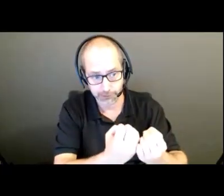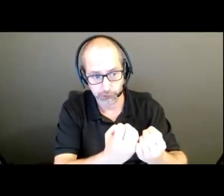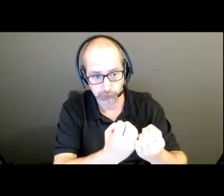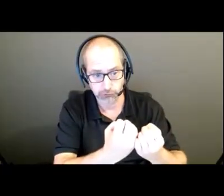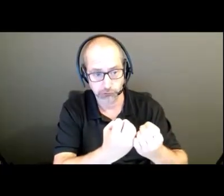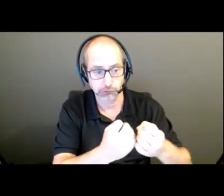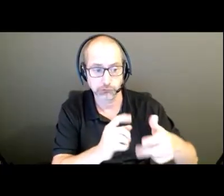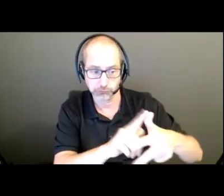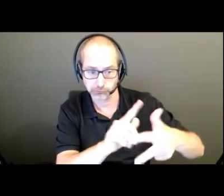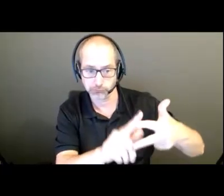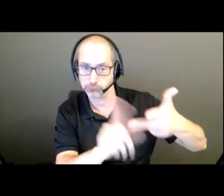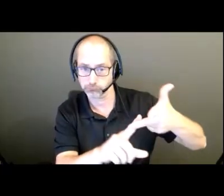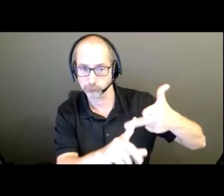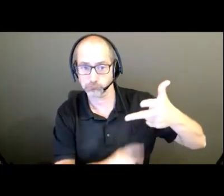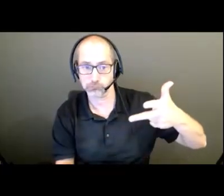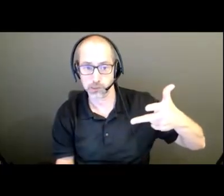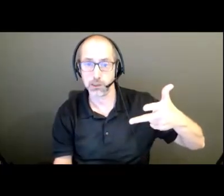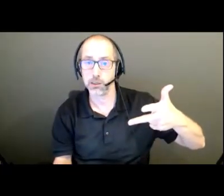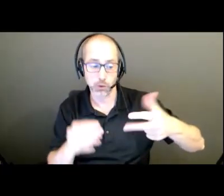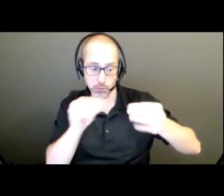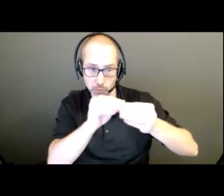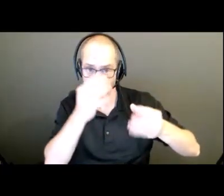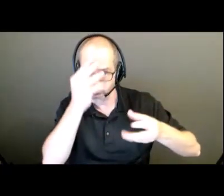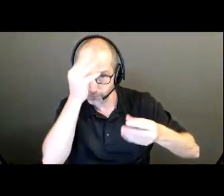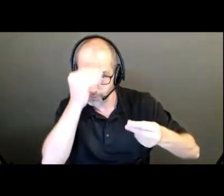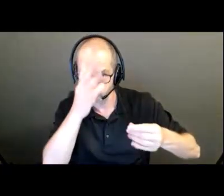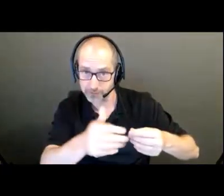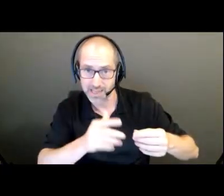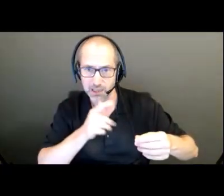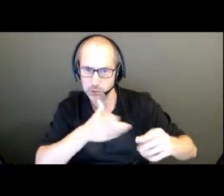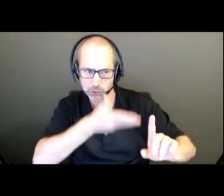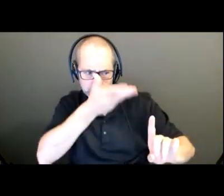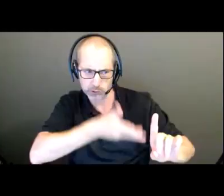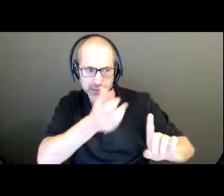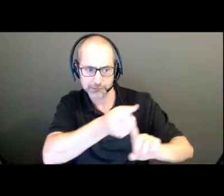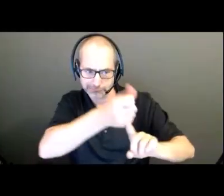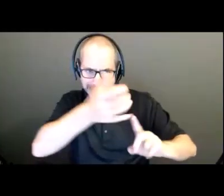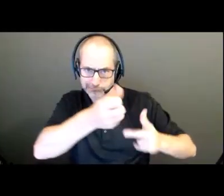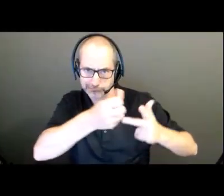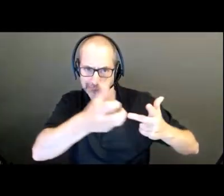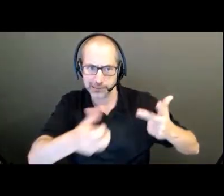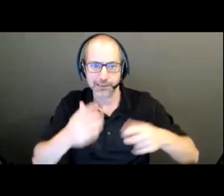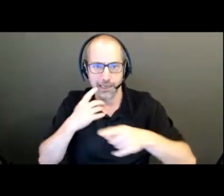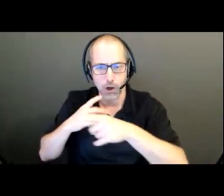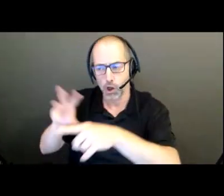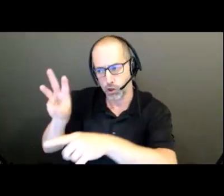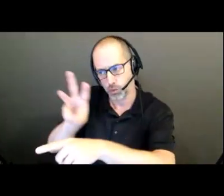More information on each of these new profiles is available on the Creating Your Applicant Profile page on our website.